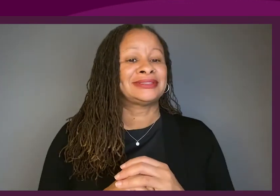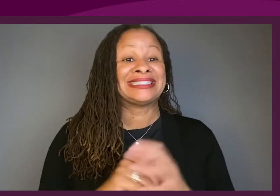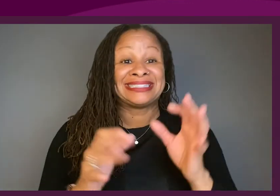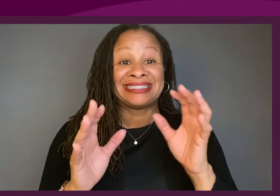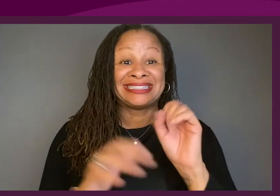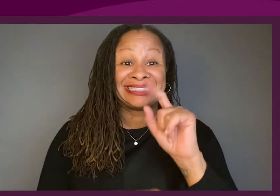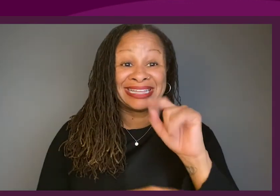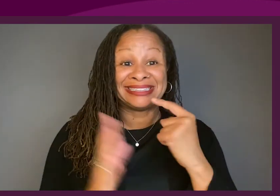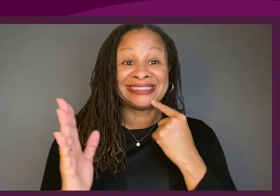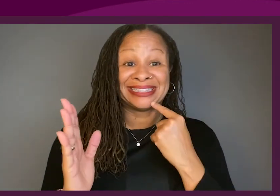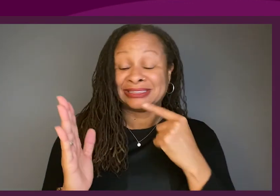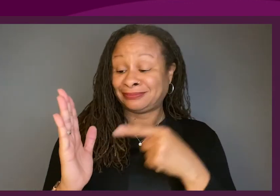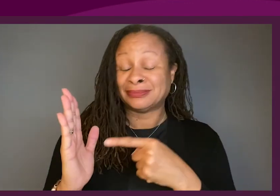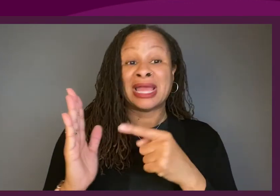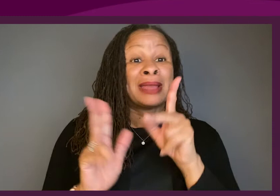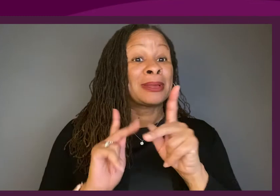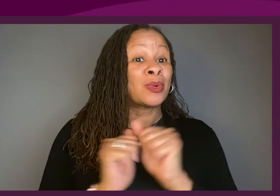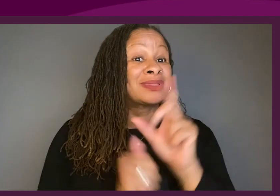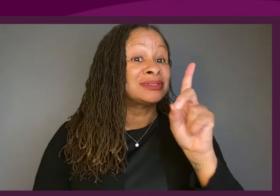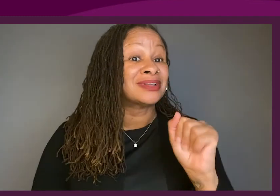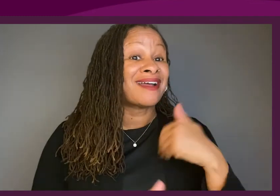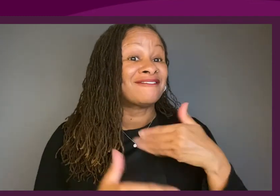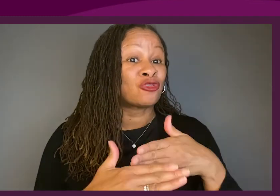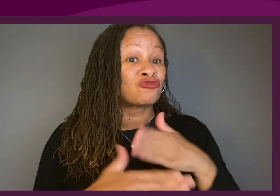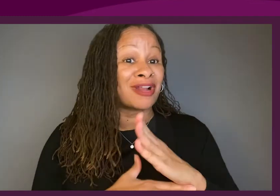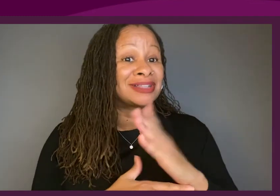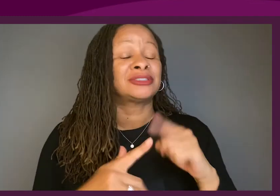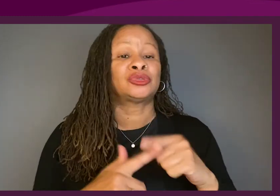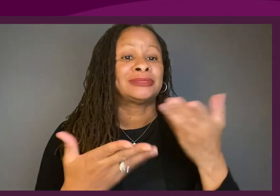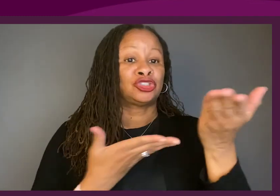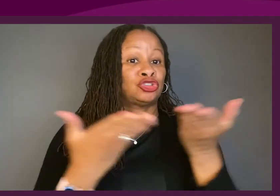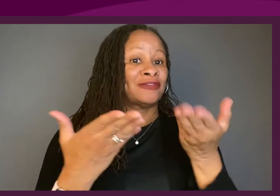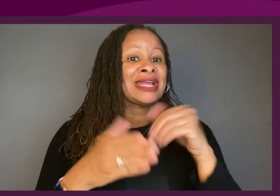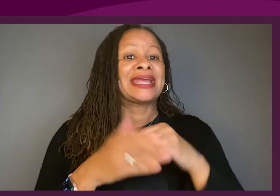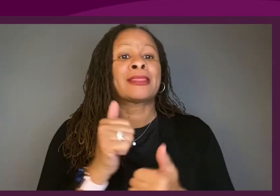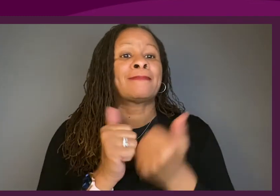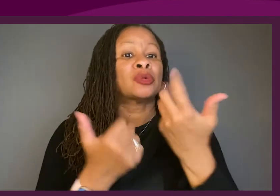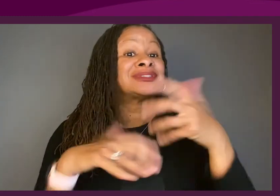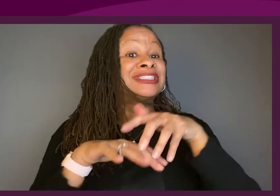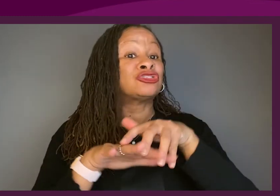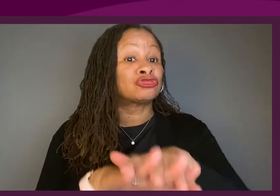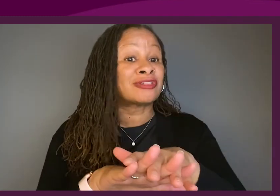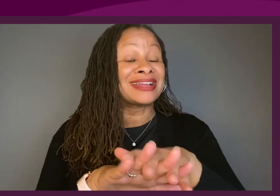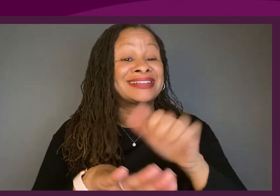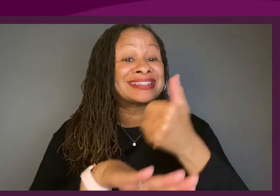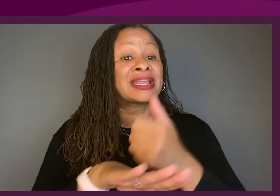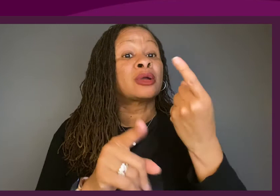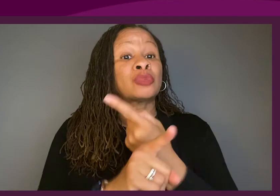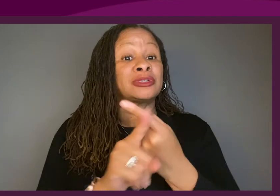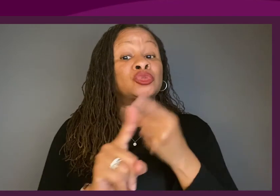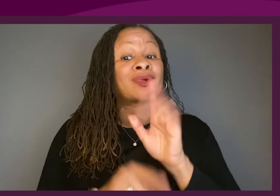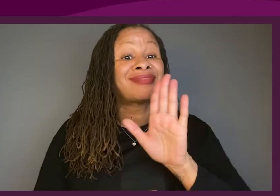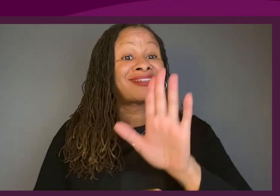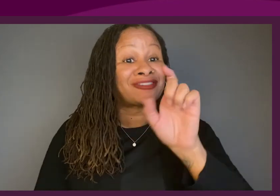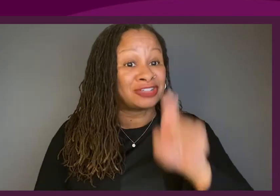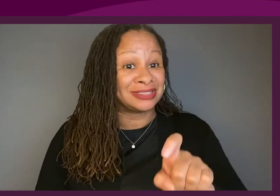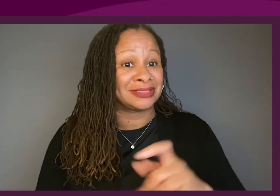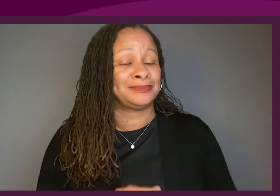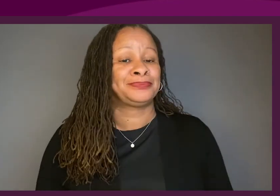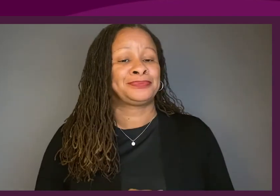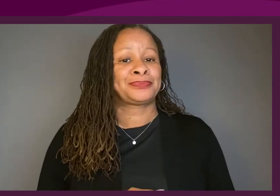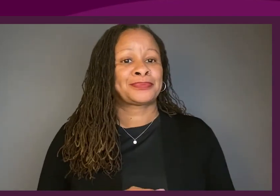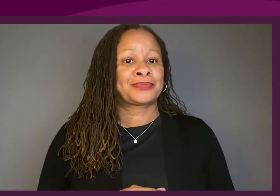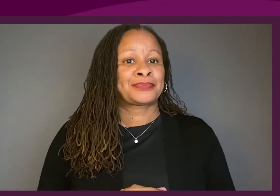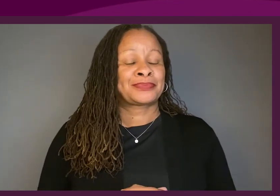The Department of Justice has gone on and very clearly stated that in almost every situation